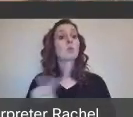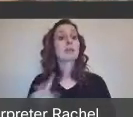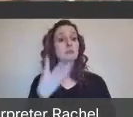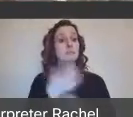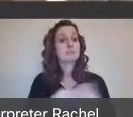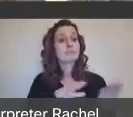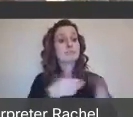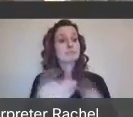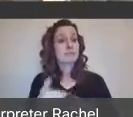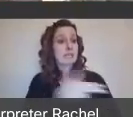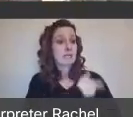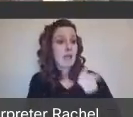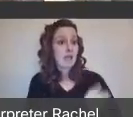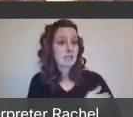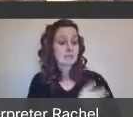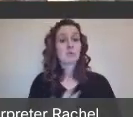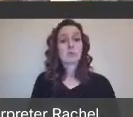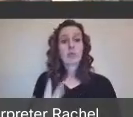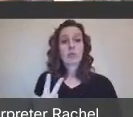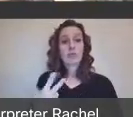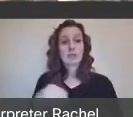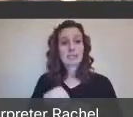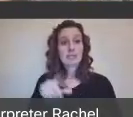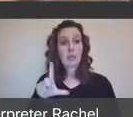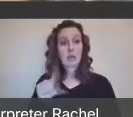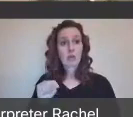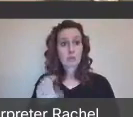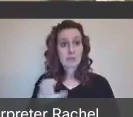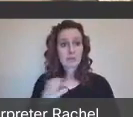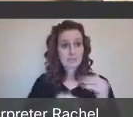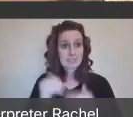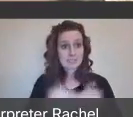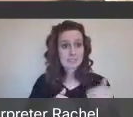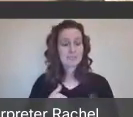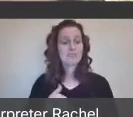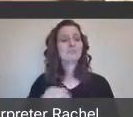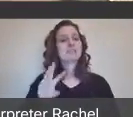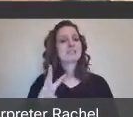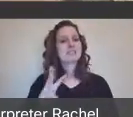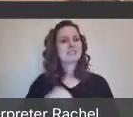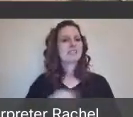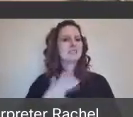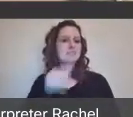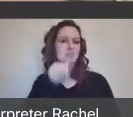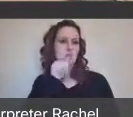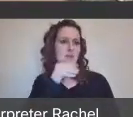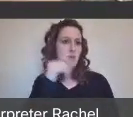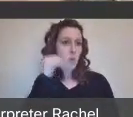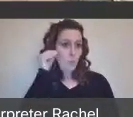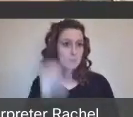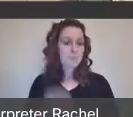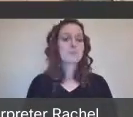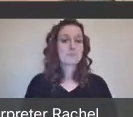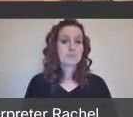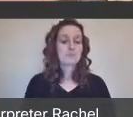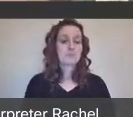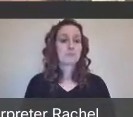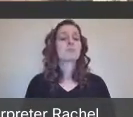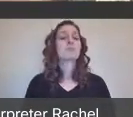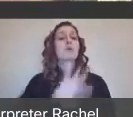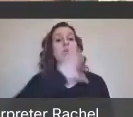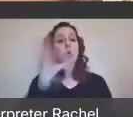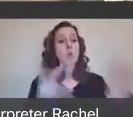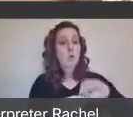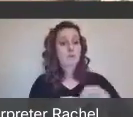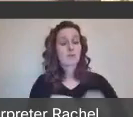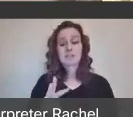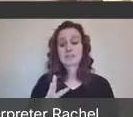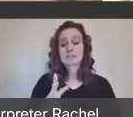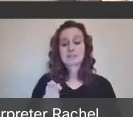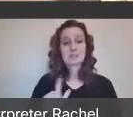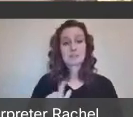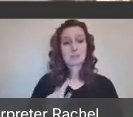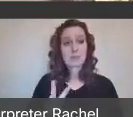three in a long-term care facility, and six in a private residence. Overall, 626 females and 605